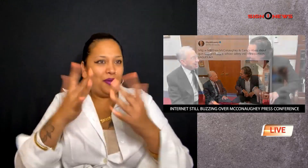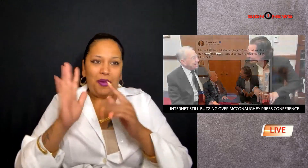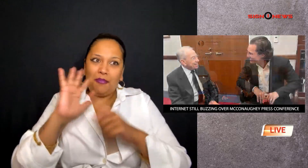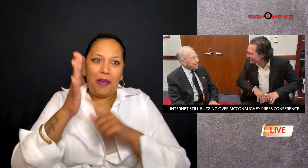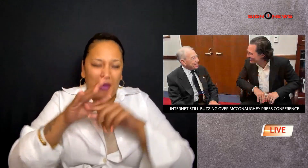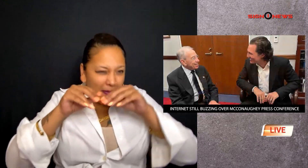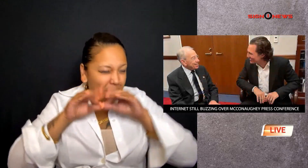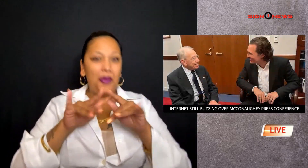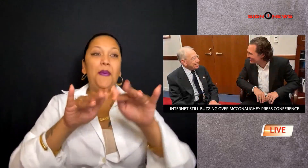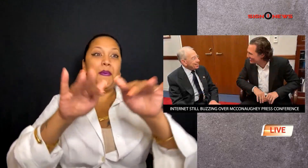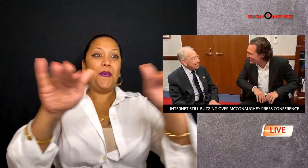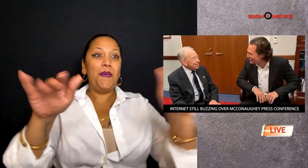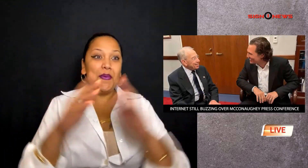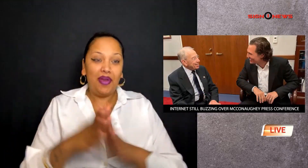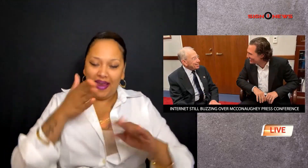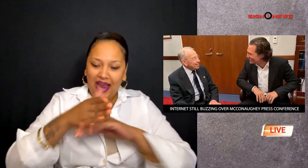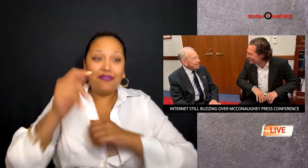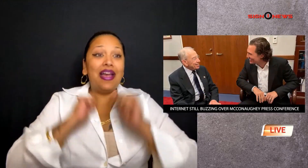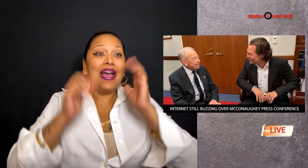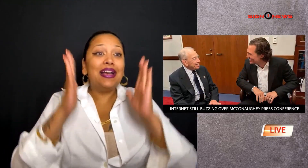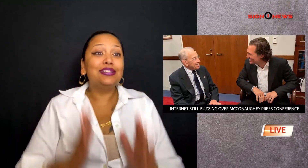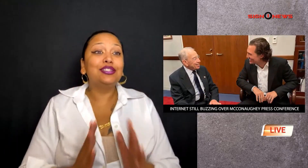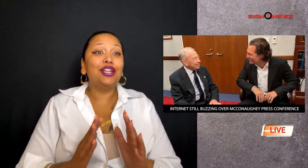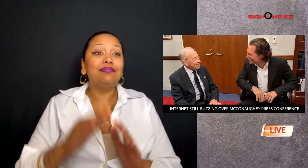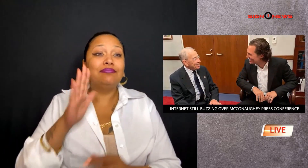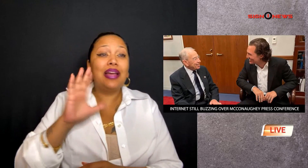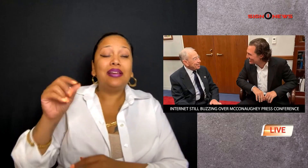the internet is still buzzing after actor